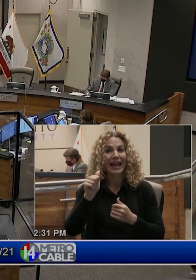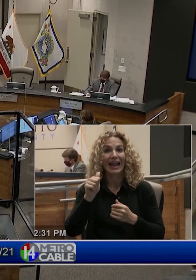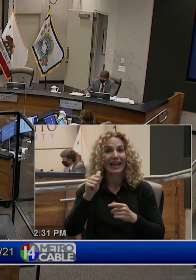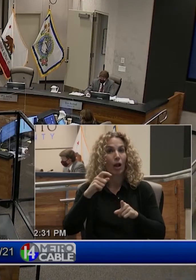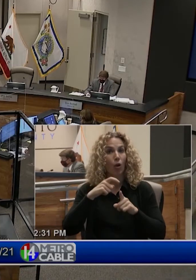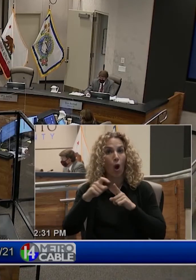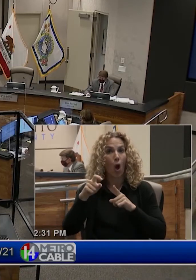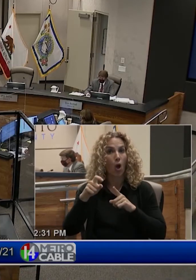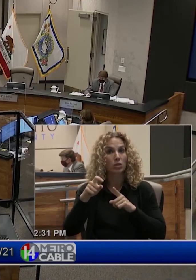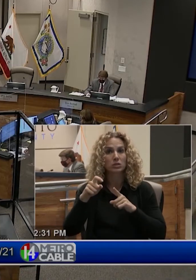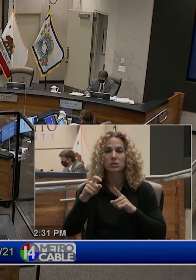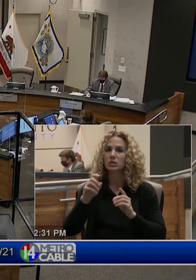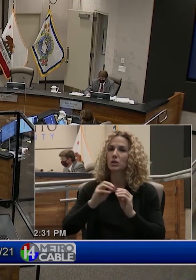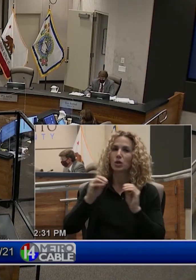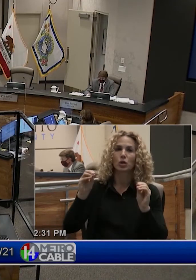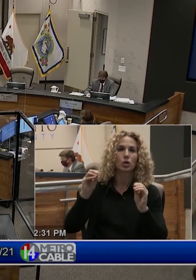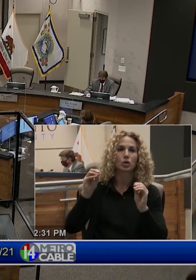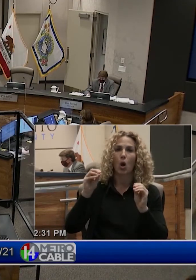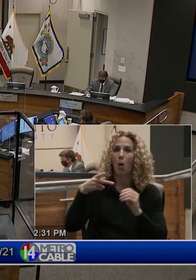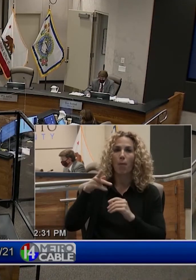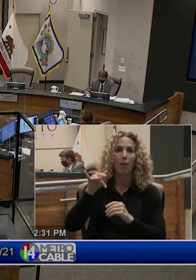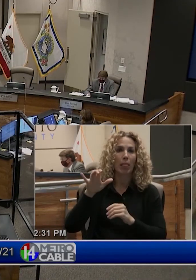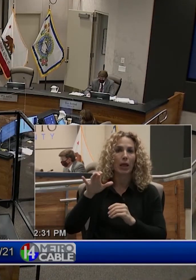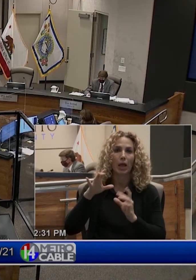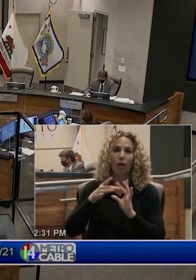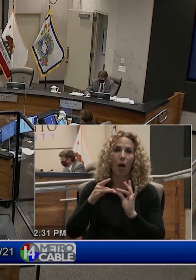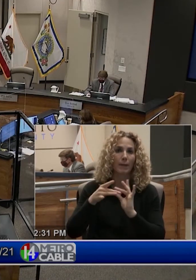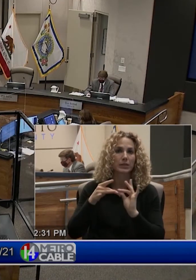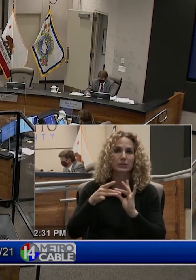WE DO NOT HAVE ANY PUBLIC COMMENTS AT THIS TIME. COMMENTS AT THIS TIME. >> OKAY.